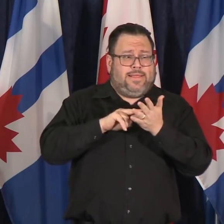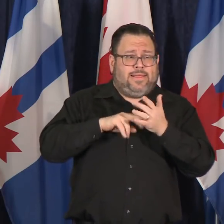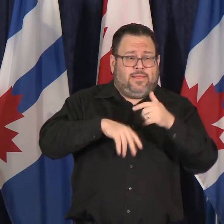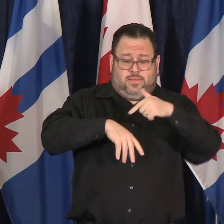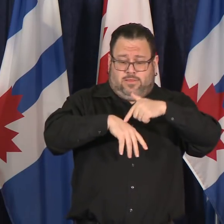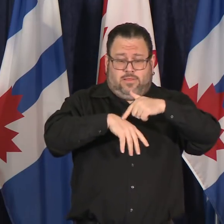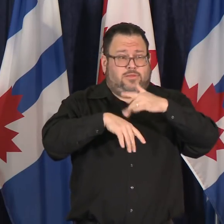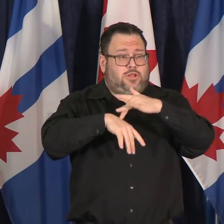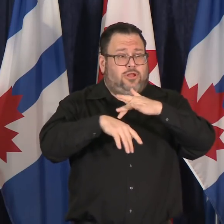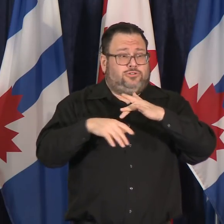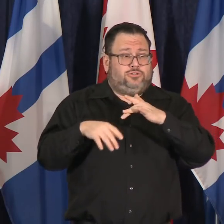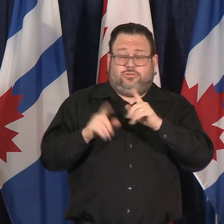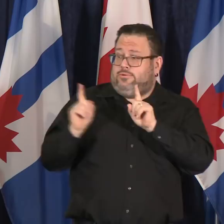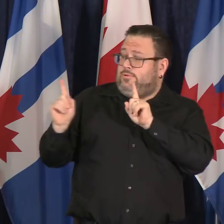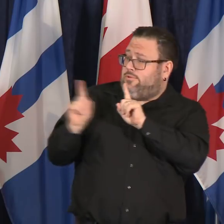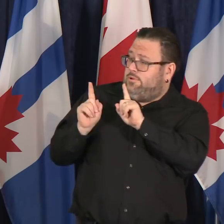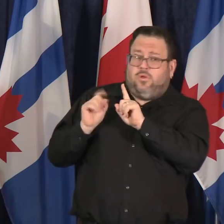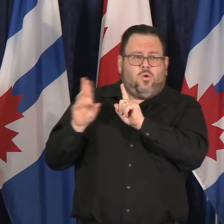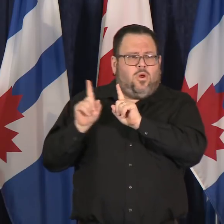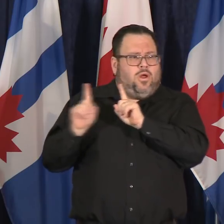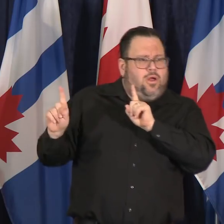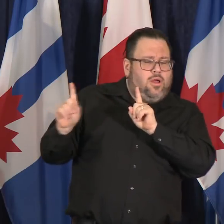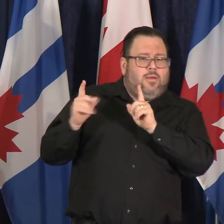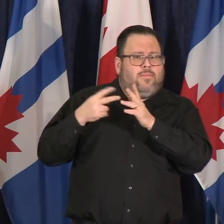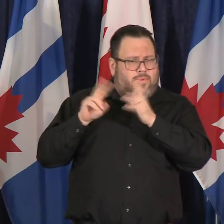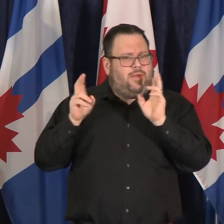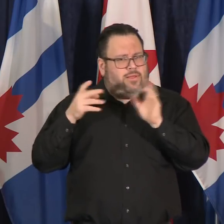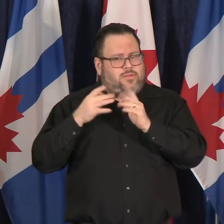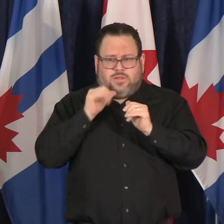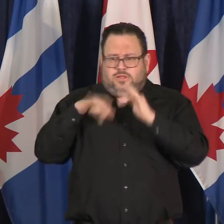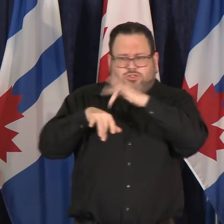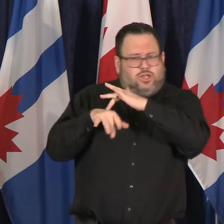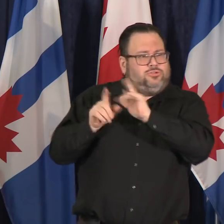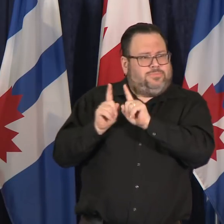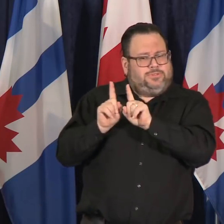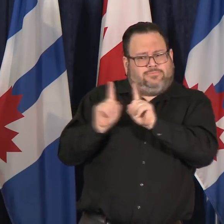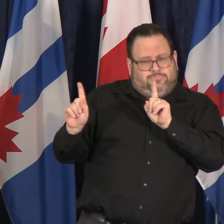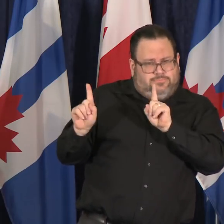social distancing means keeping six feet apart